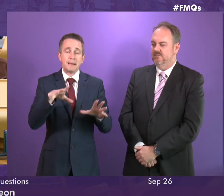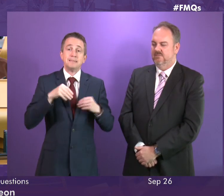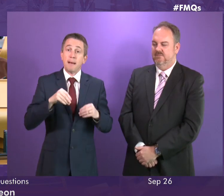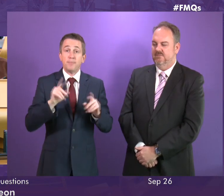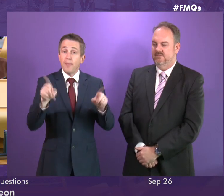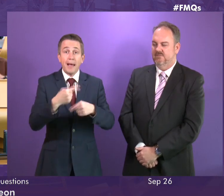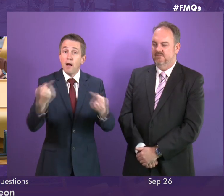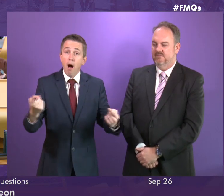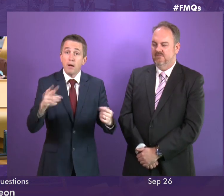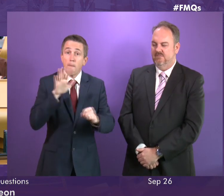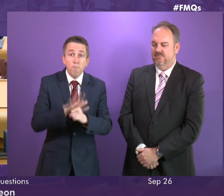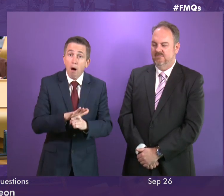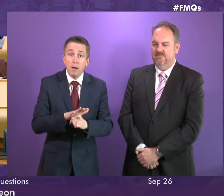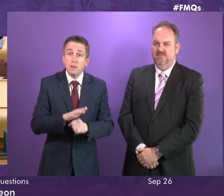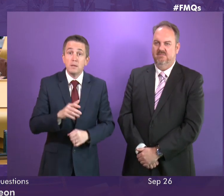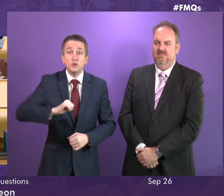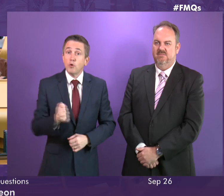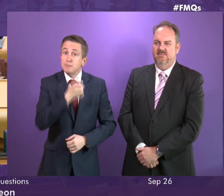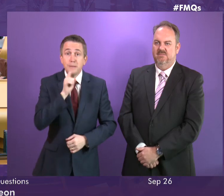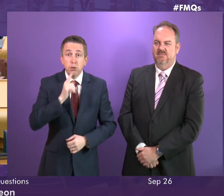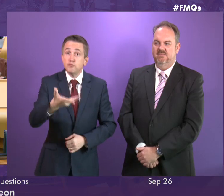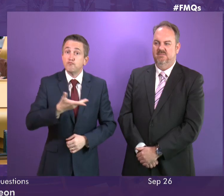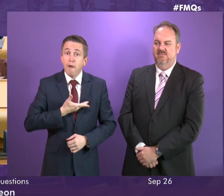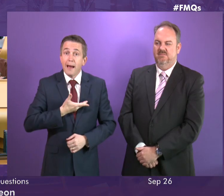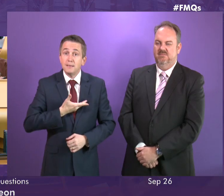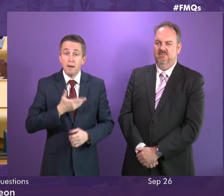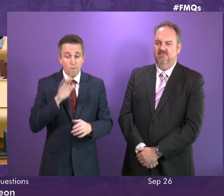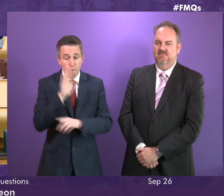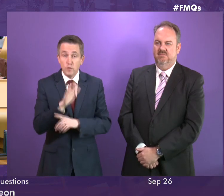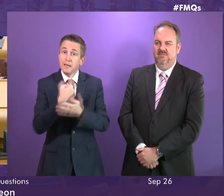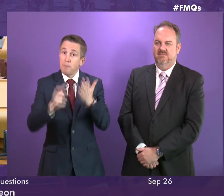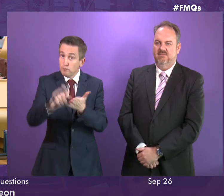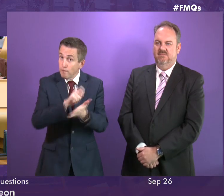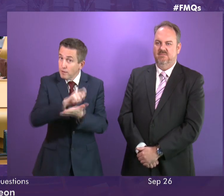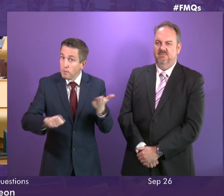to block the right of the Scottish people to choose their own future, so they are now